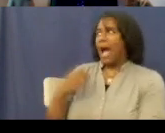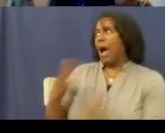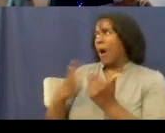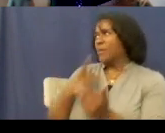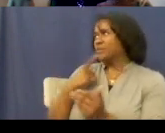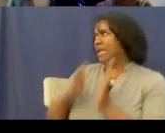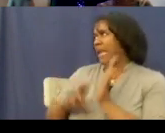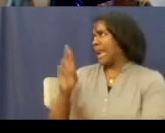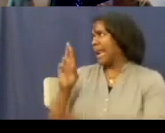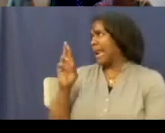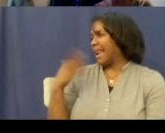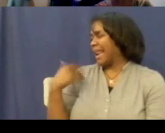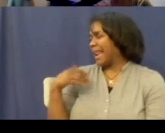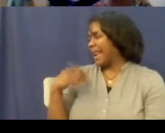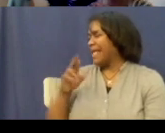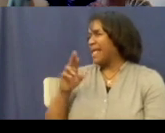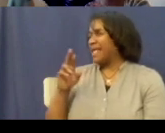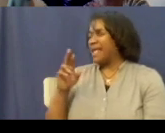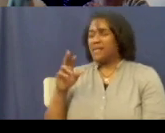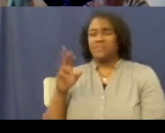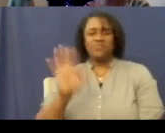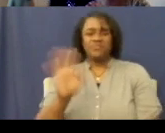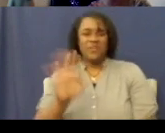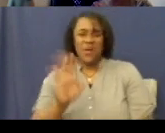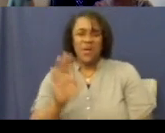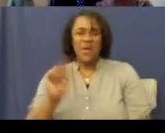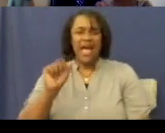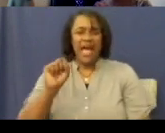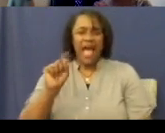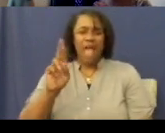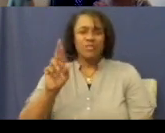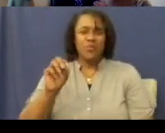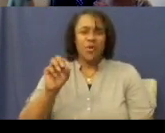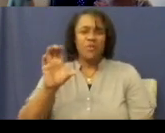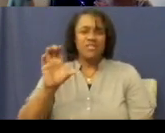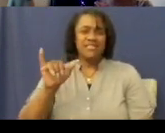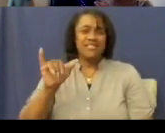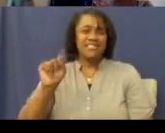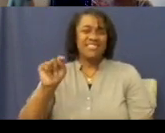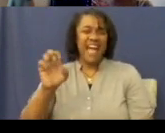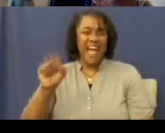Nina Schor: No, it's an astrocyte, you are absolutely right. There they are.